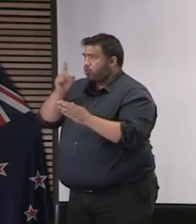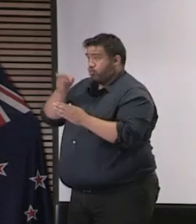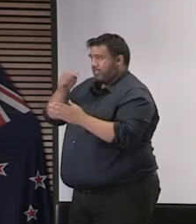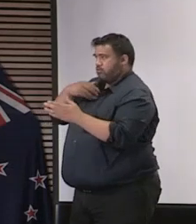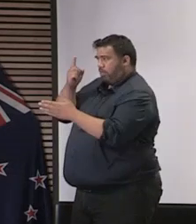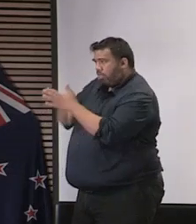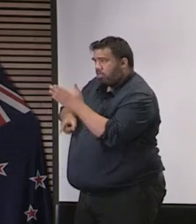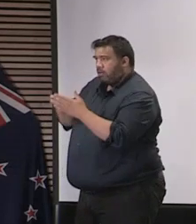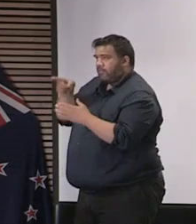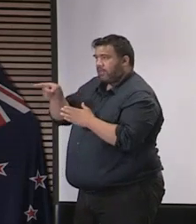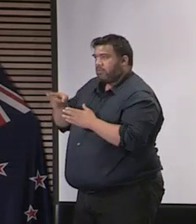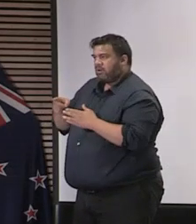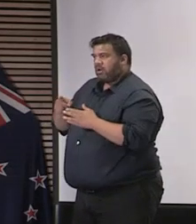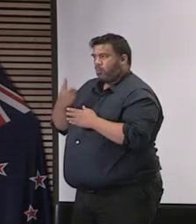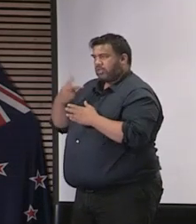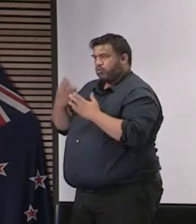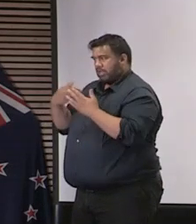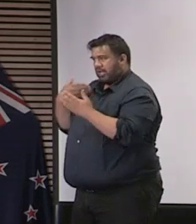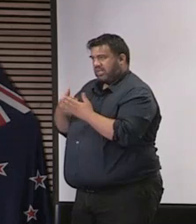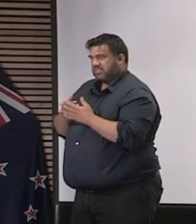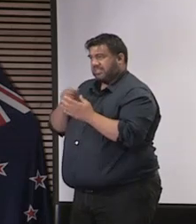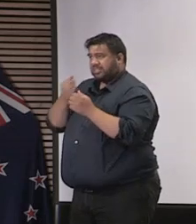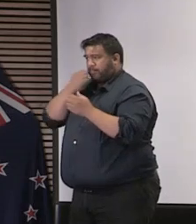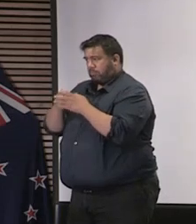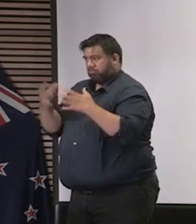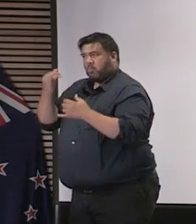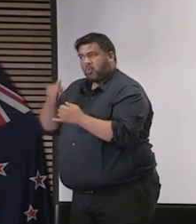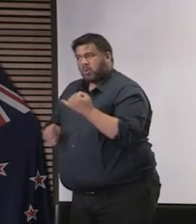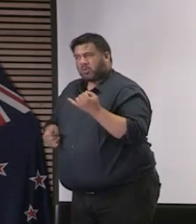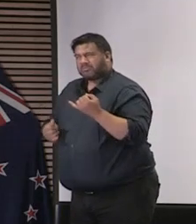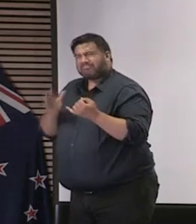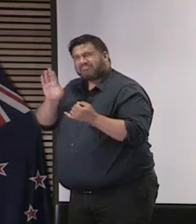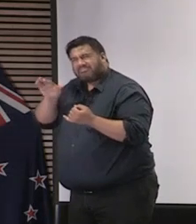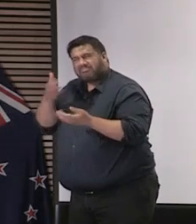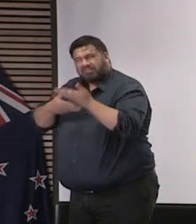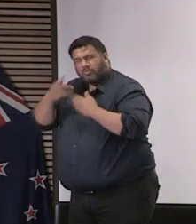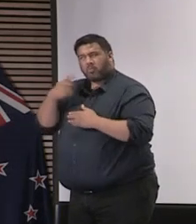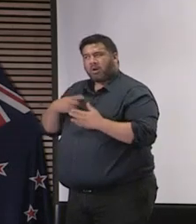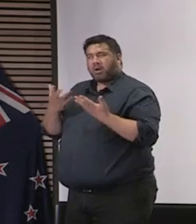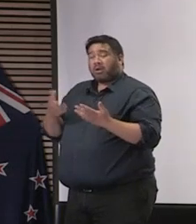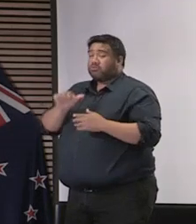On the breacheses and the prosecutions, it seems like they've gone up a lot in